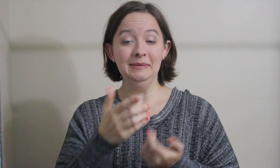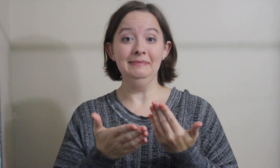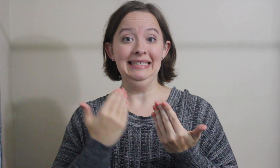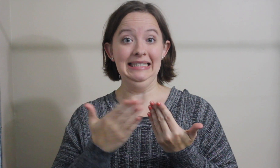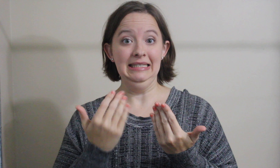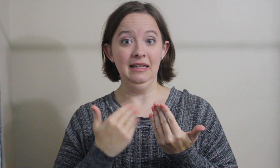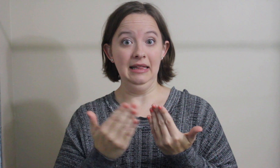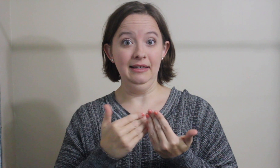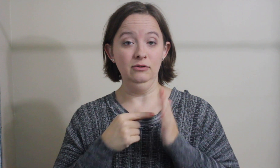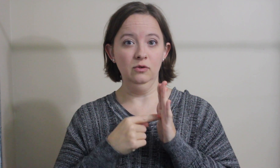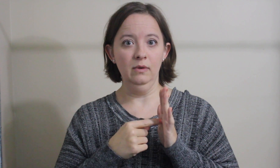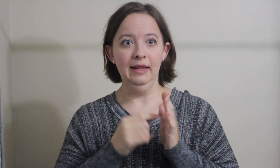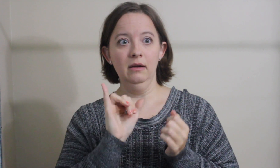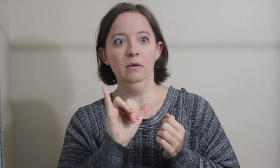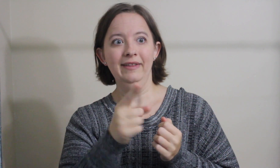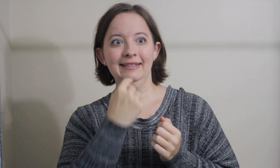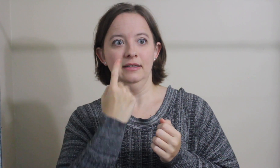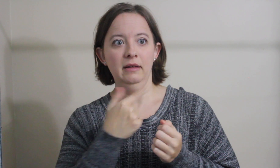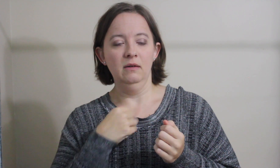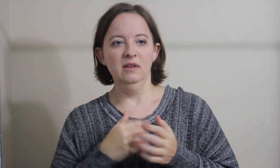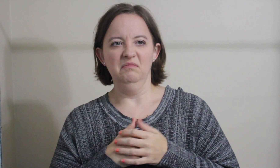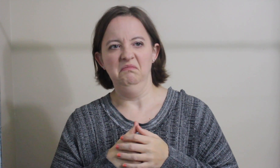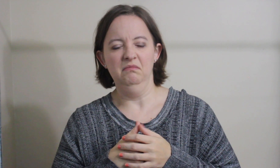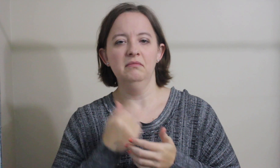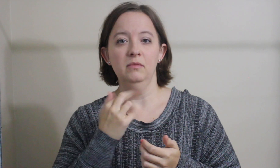If you easily show something like...